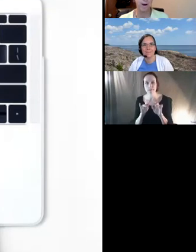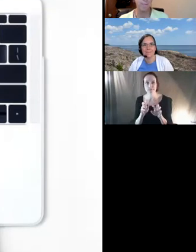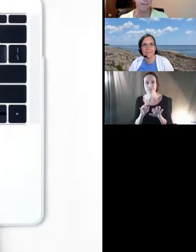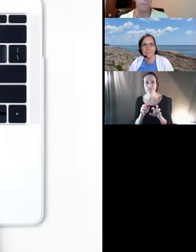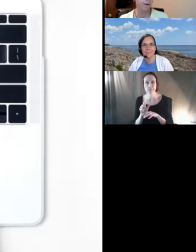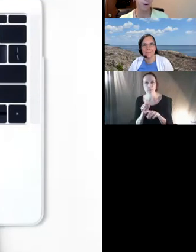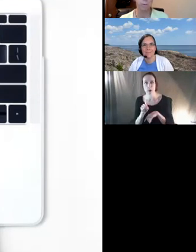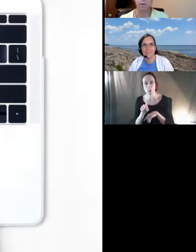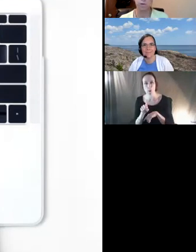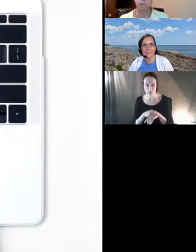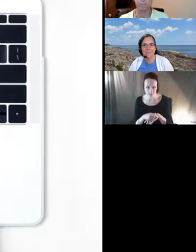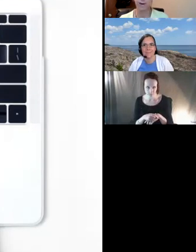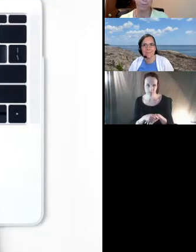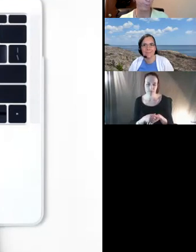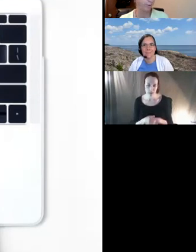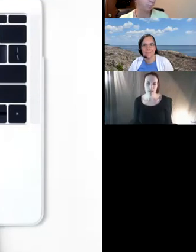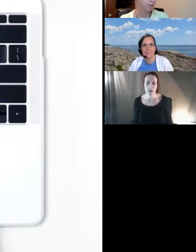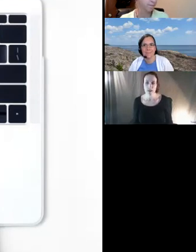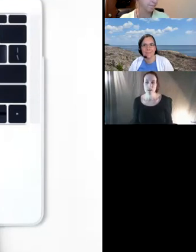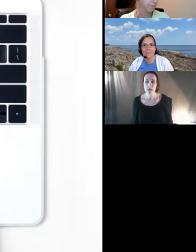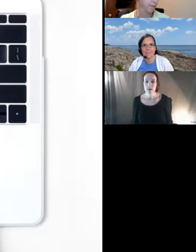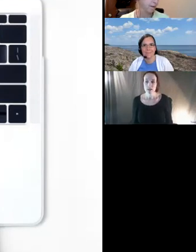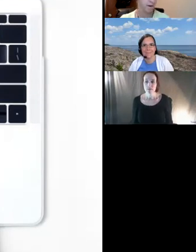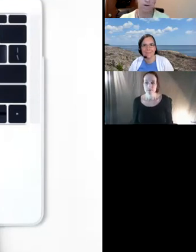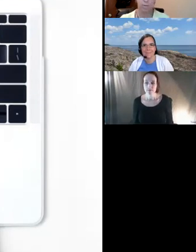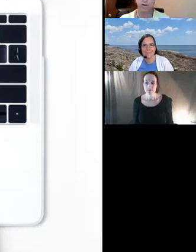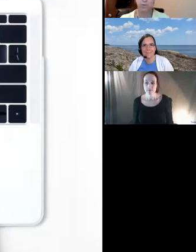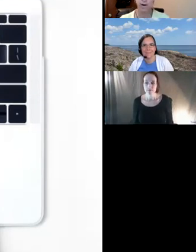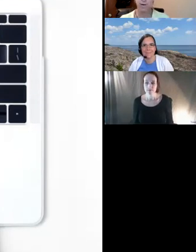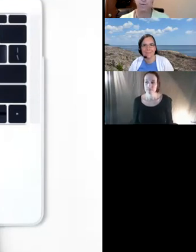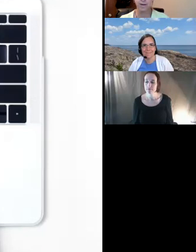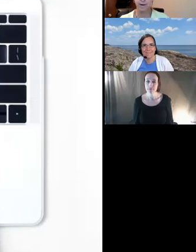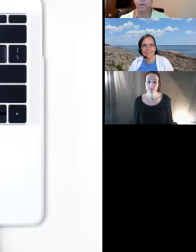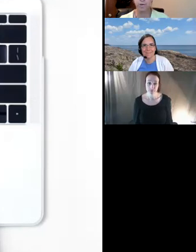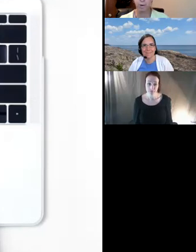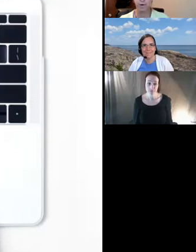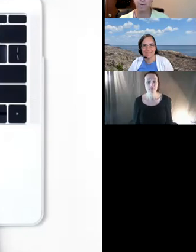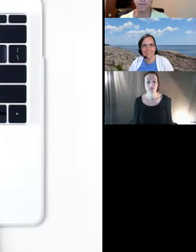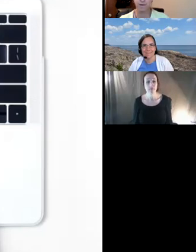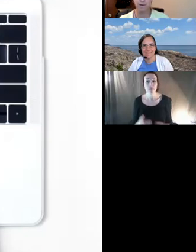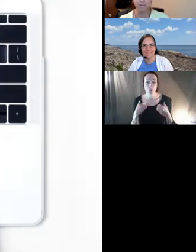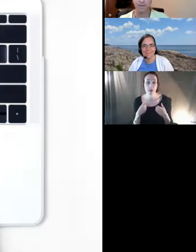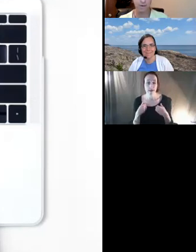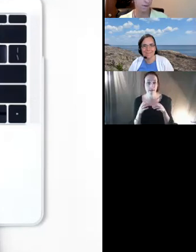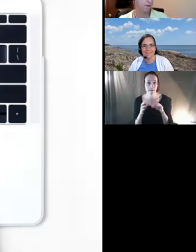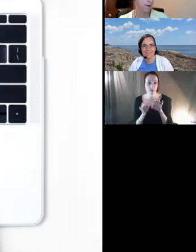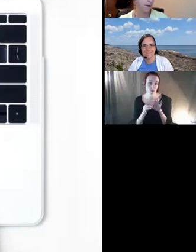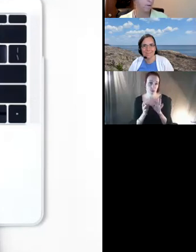app, depending on which platform you are using. We do have sign language interpreting available and